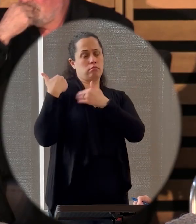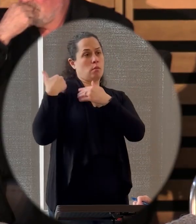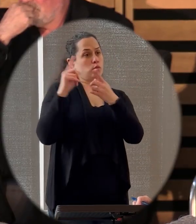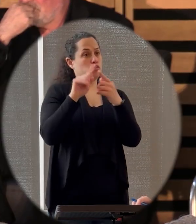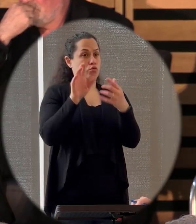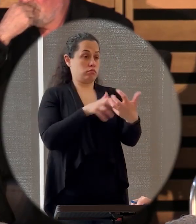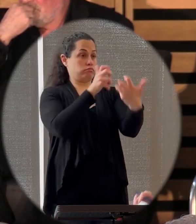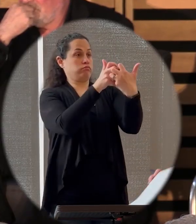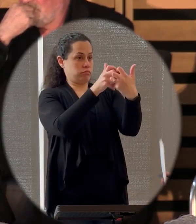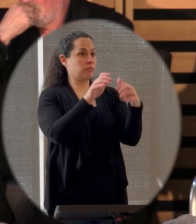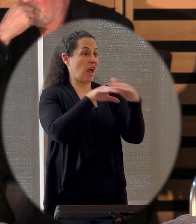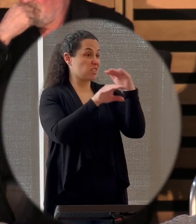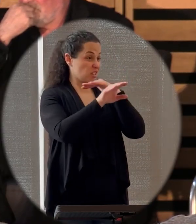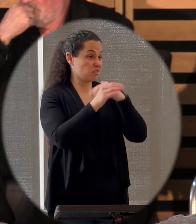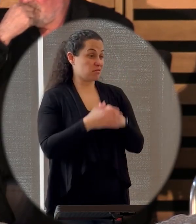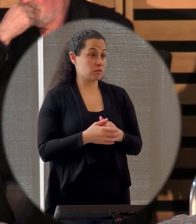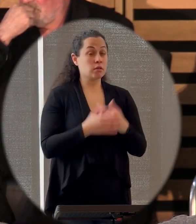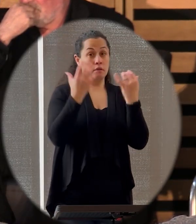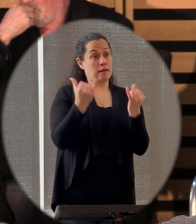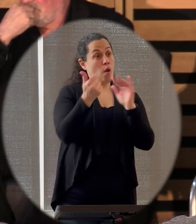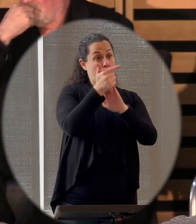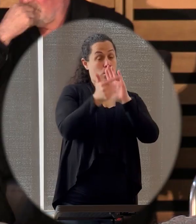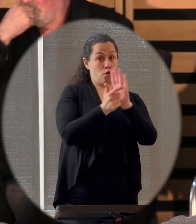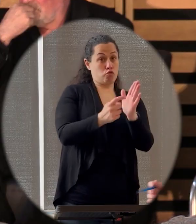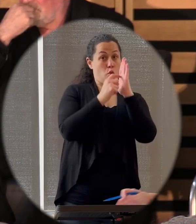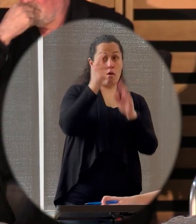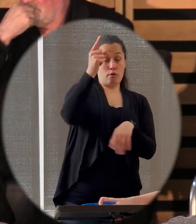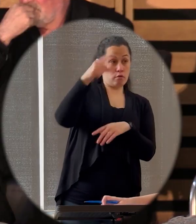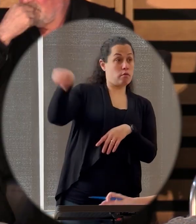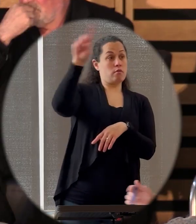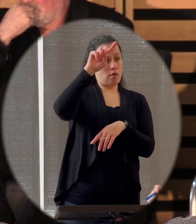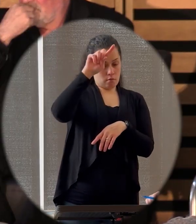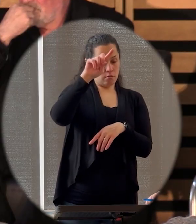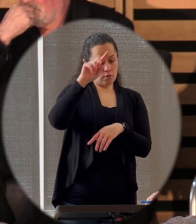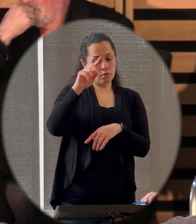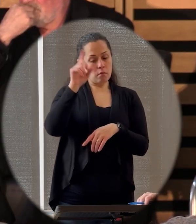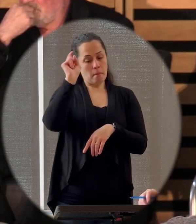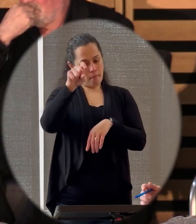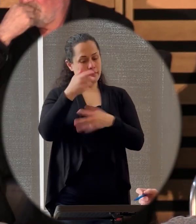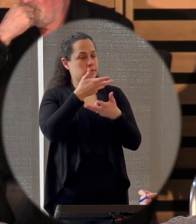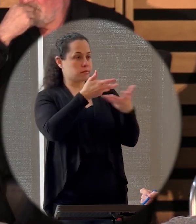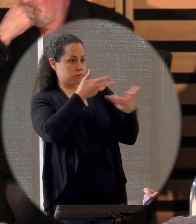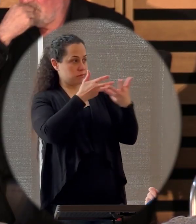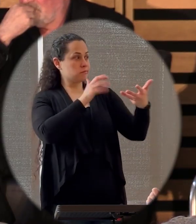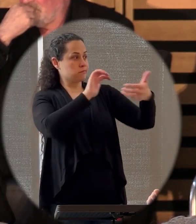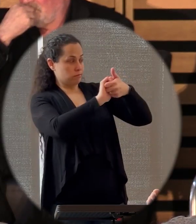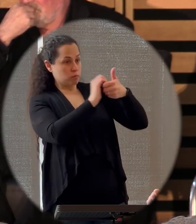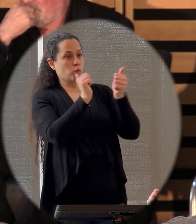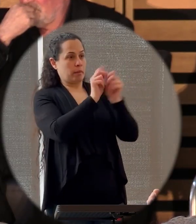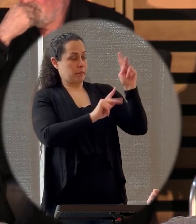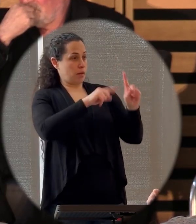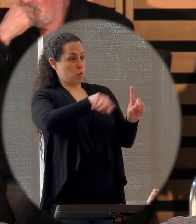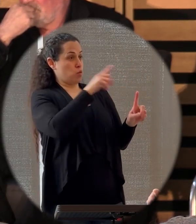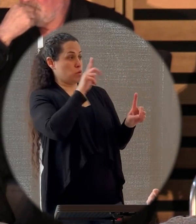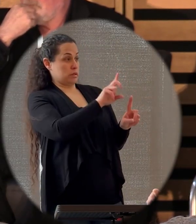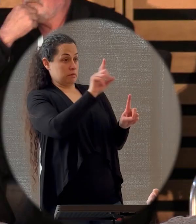These organizations are required now by law to in consultation with people with disabilities to